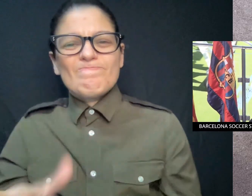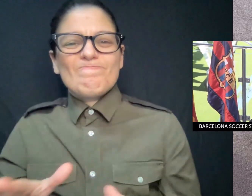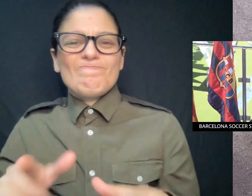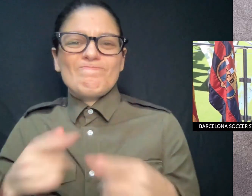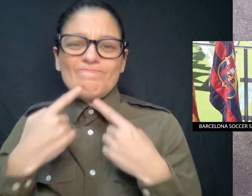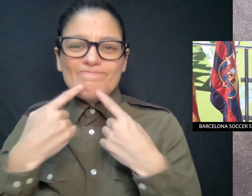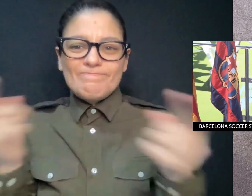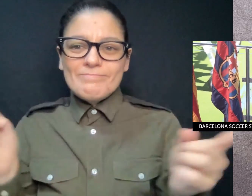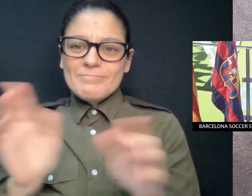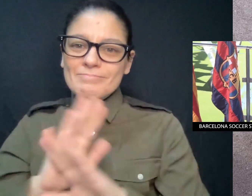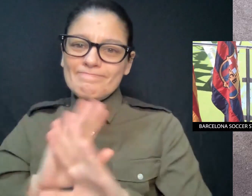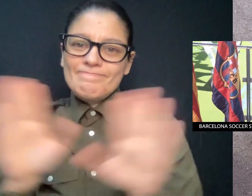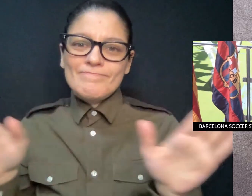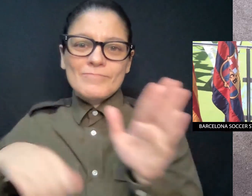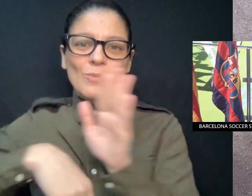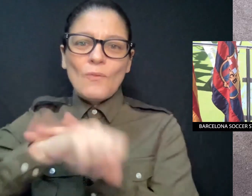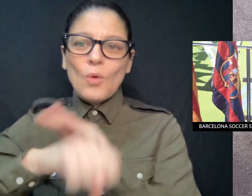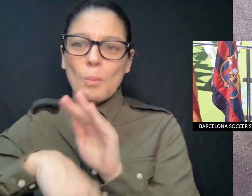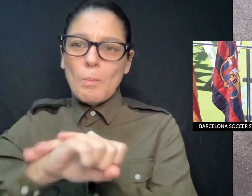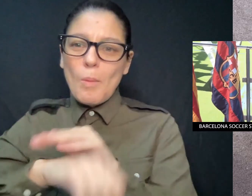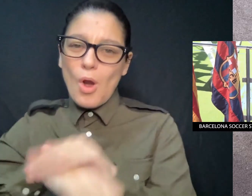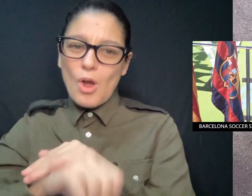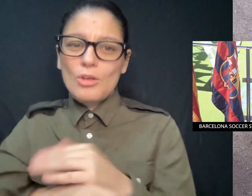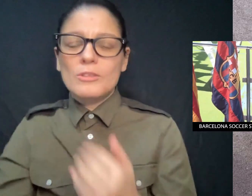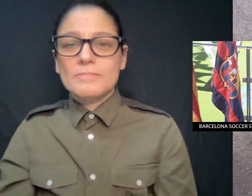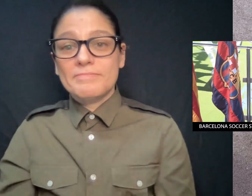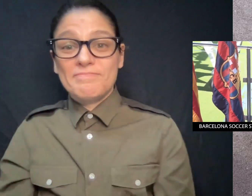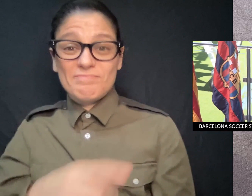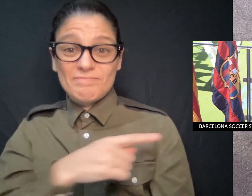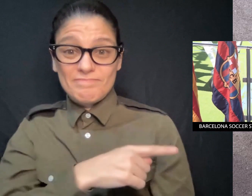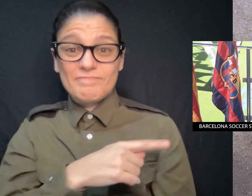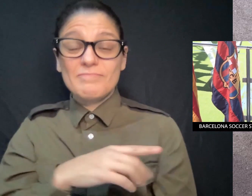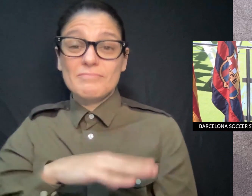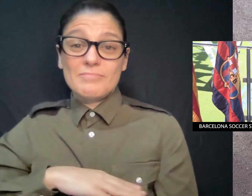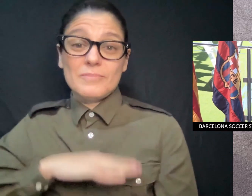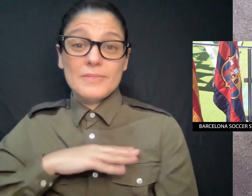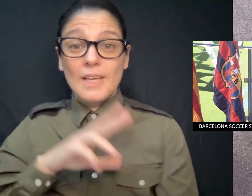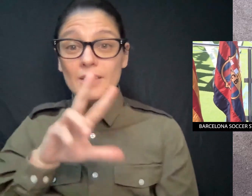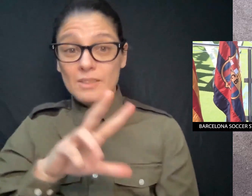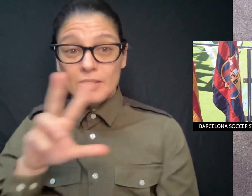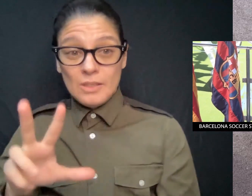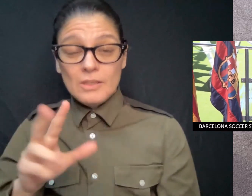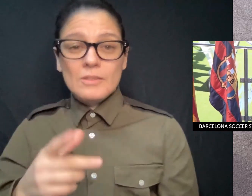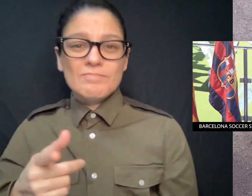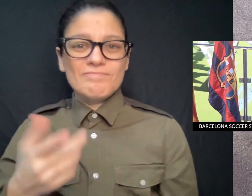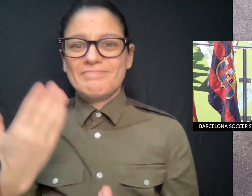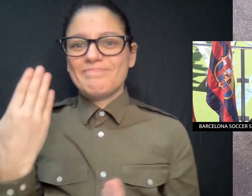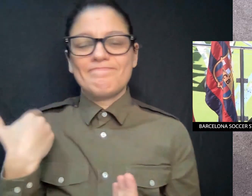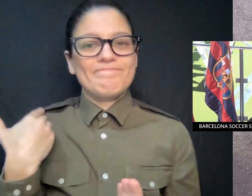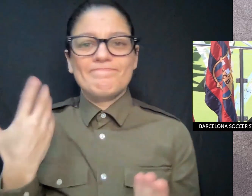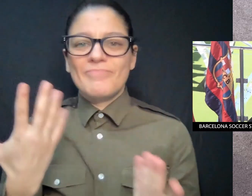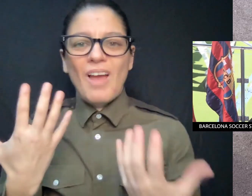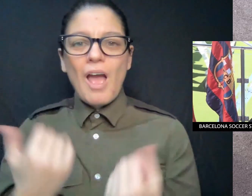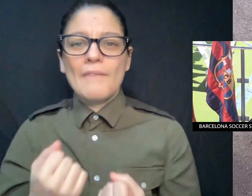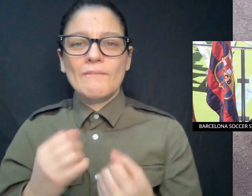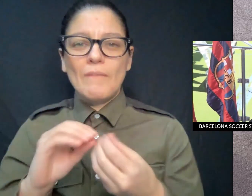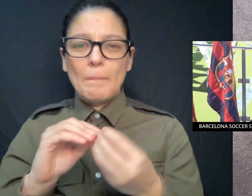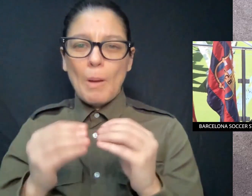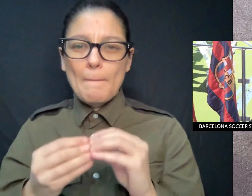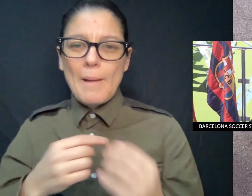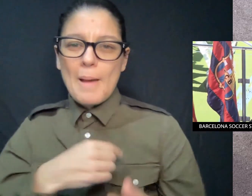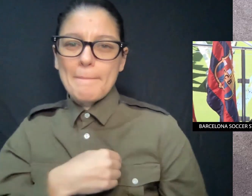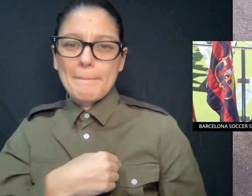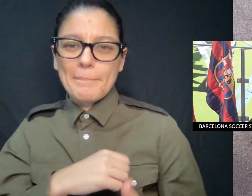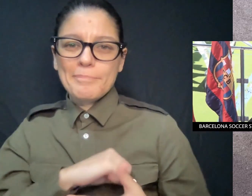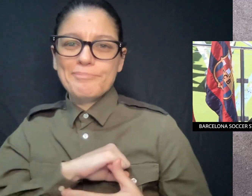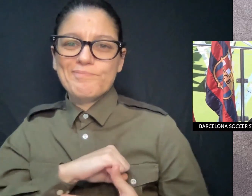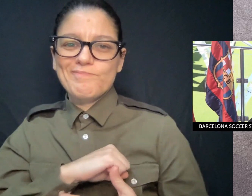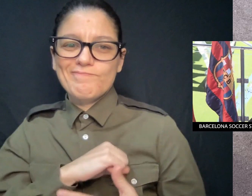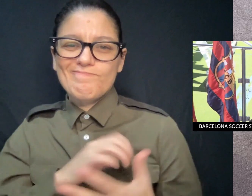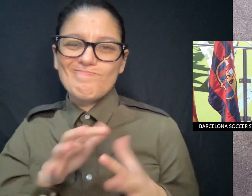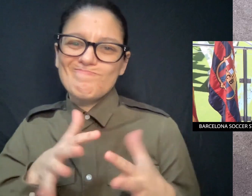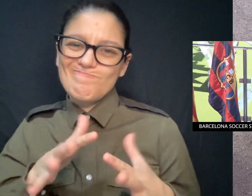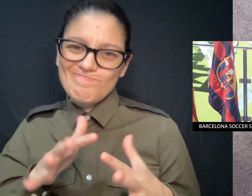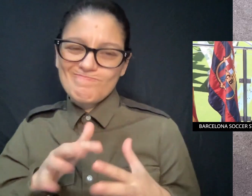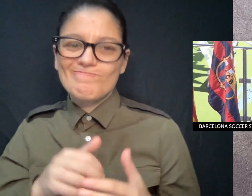emotions as he announced his retirement from football Aguero is just 33 years old